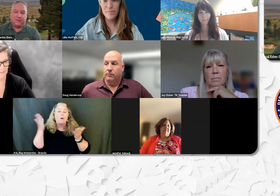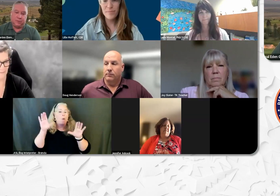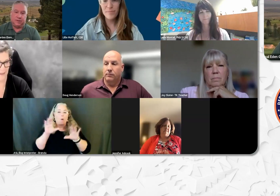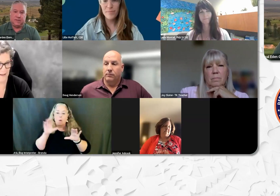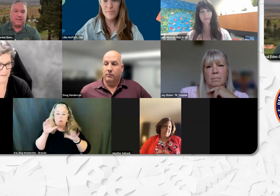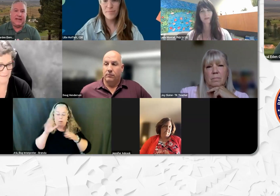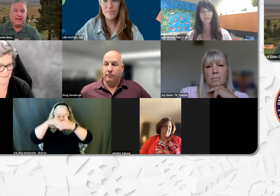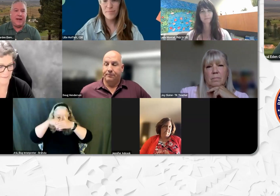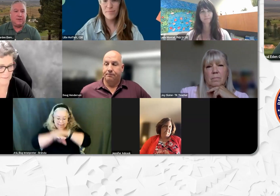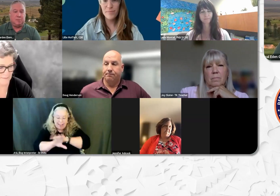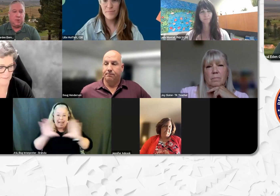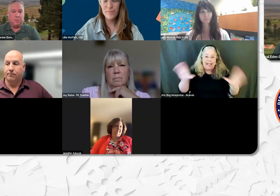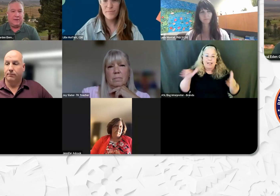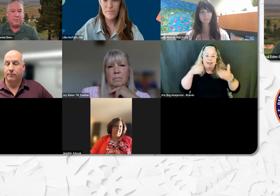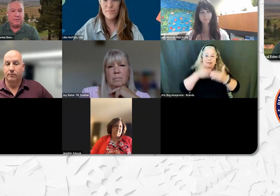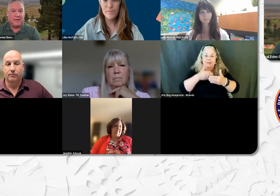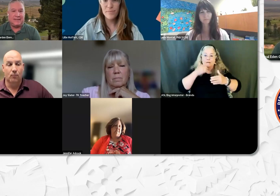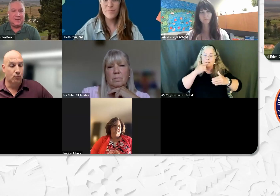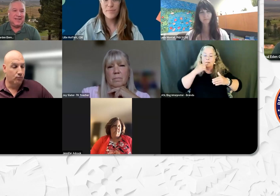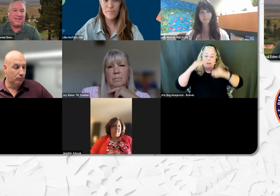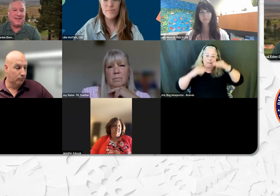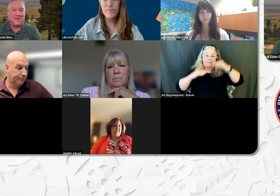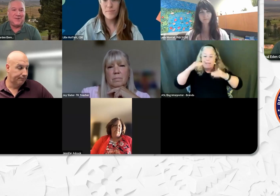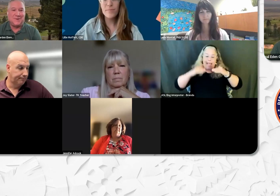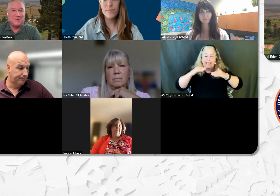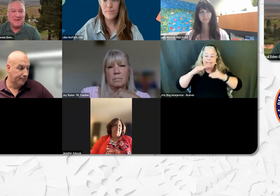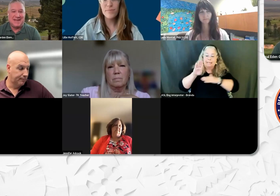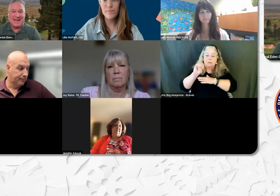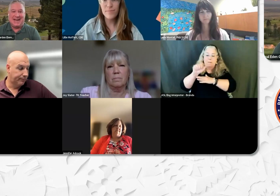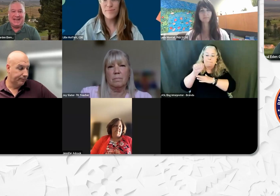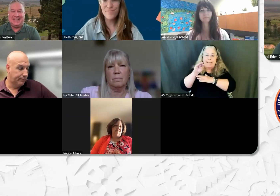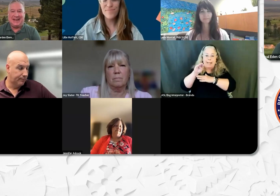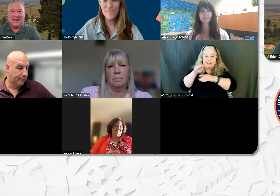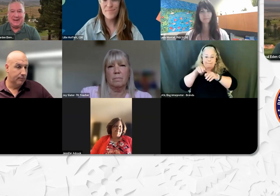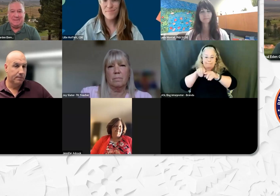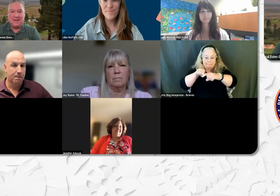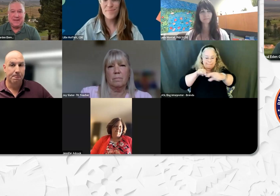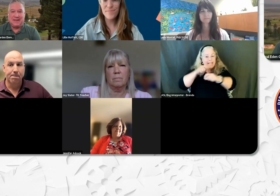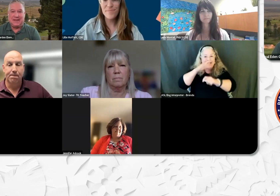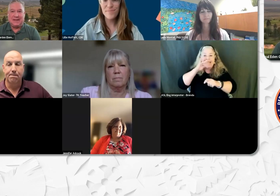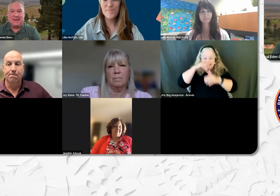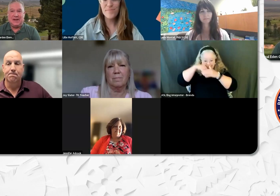classroom. There's a zigzag balance balance beam and that's how the kids enter the room. And you